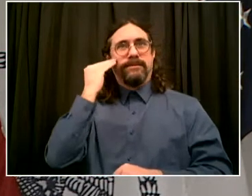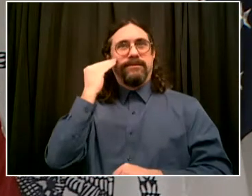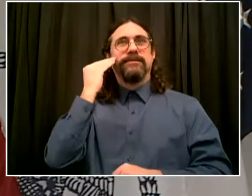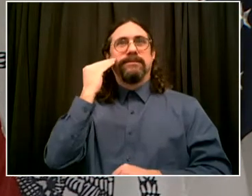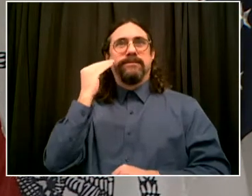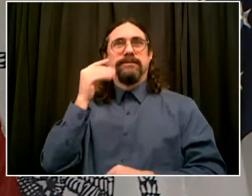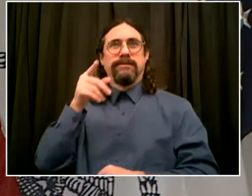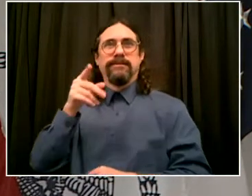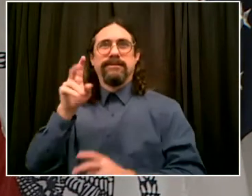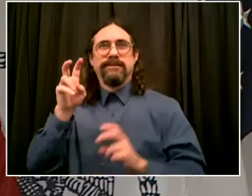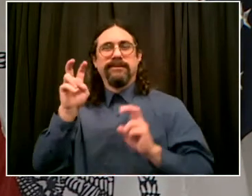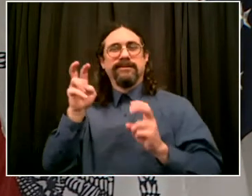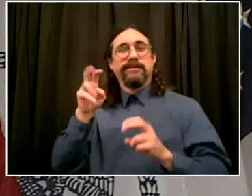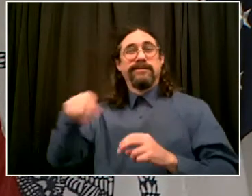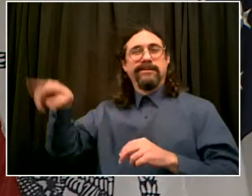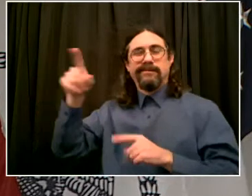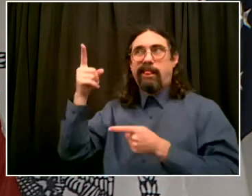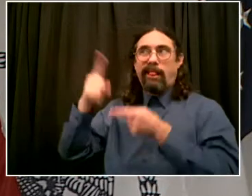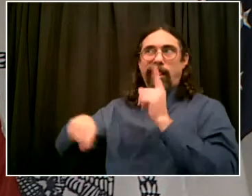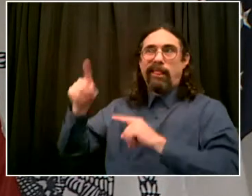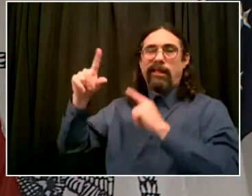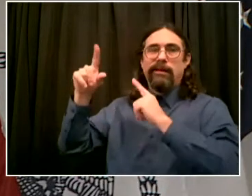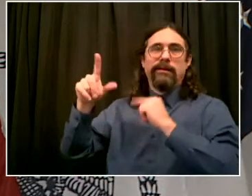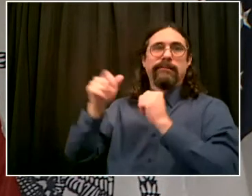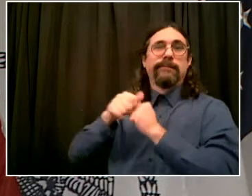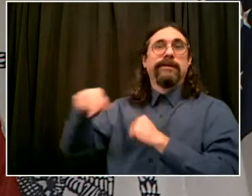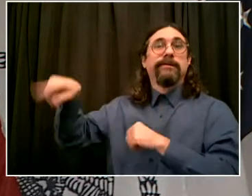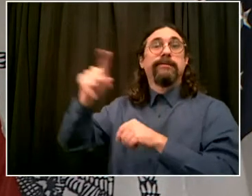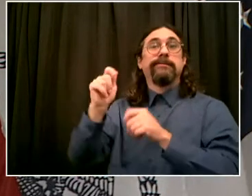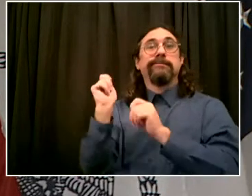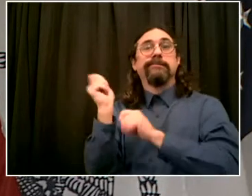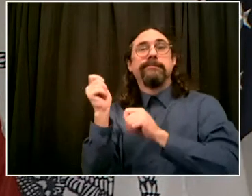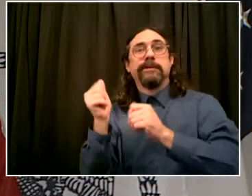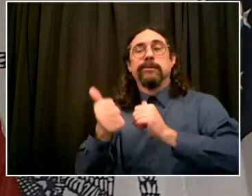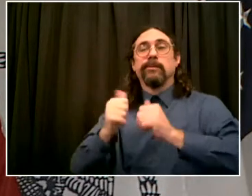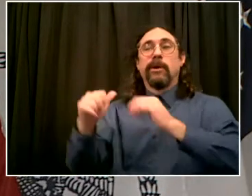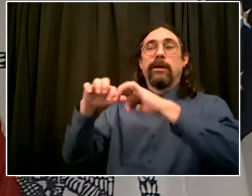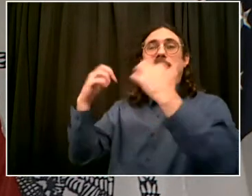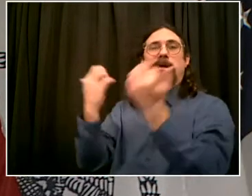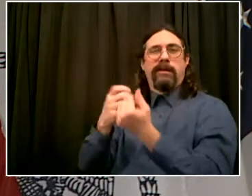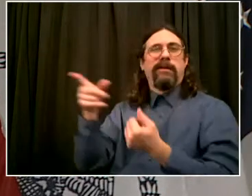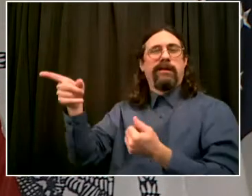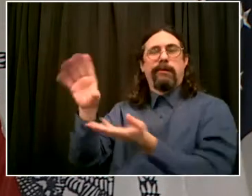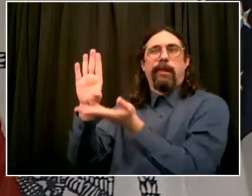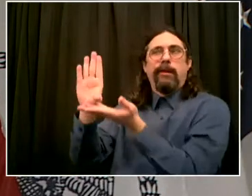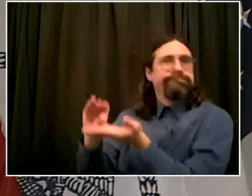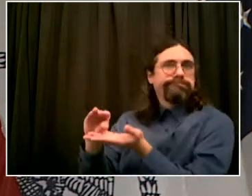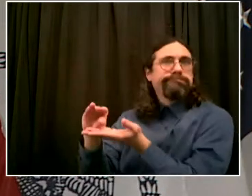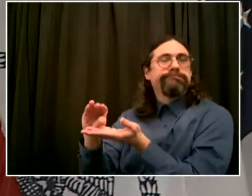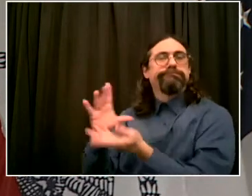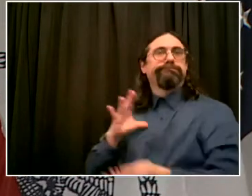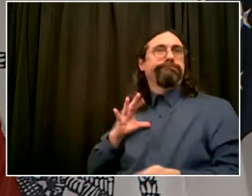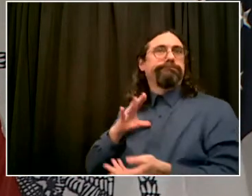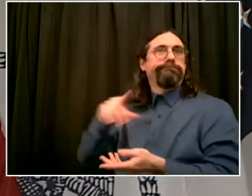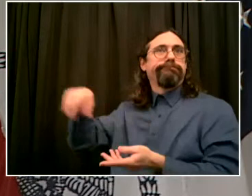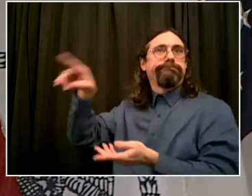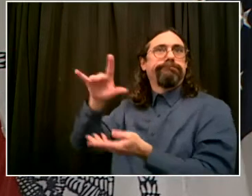FROM THE SS O- CALLED SWEETHEART DEALS. THEY WANTED YOU